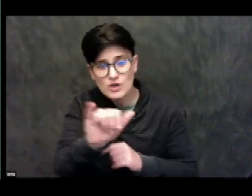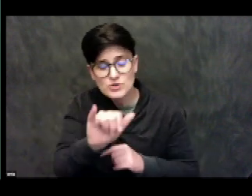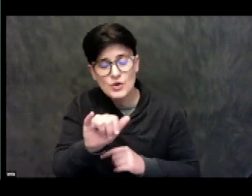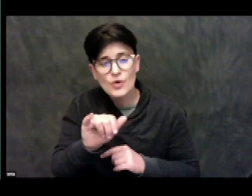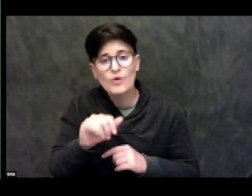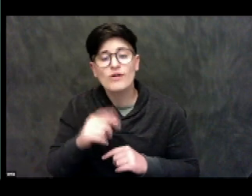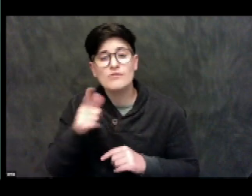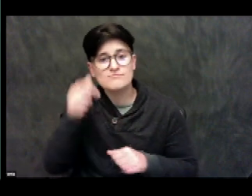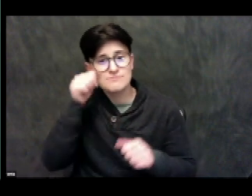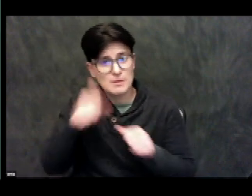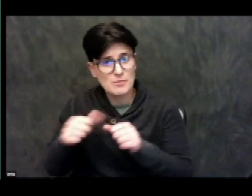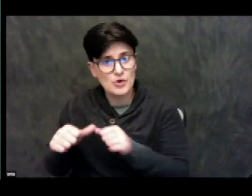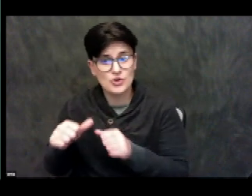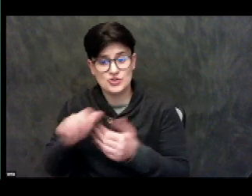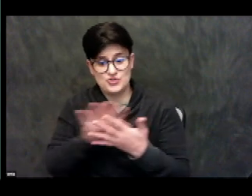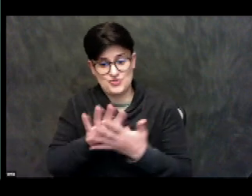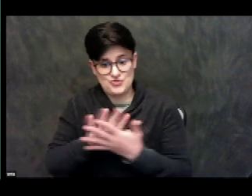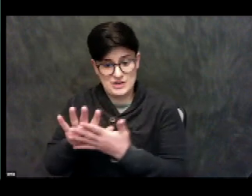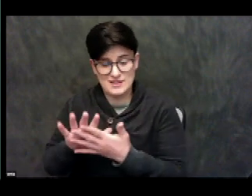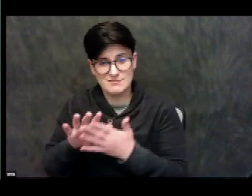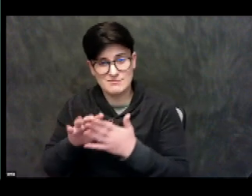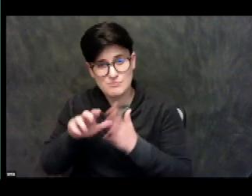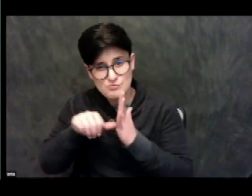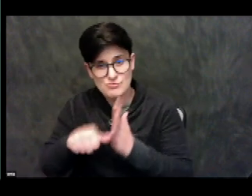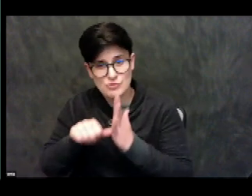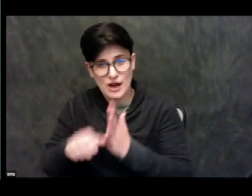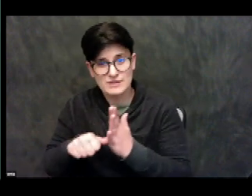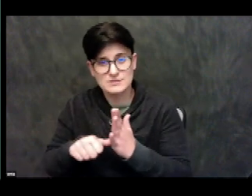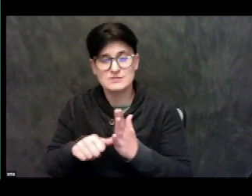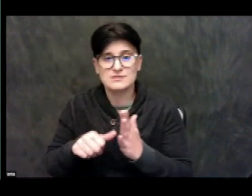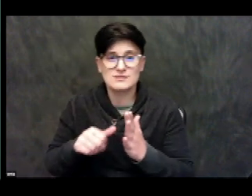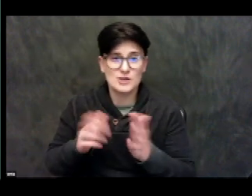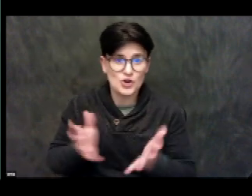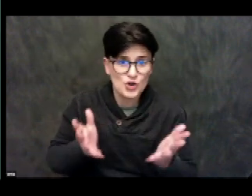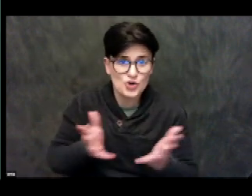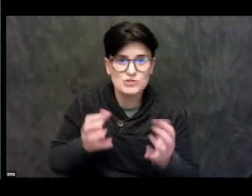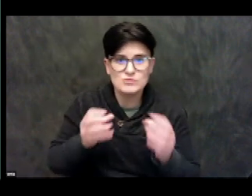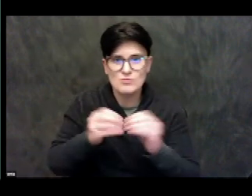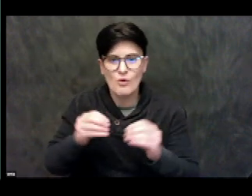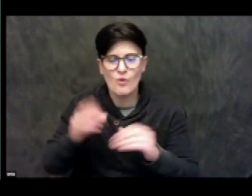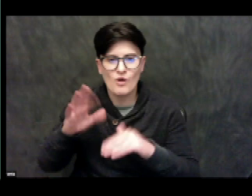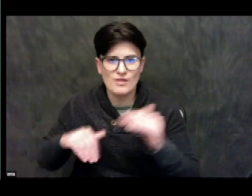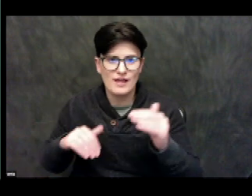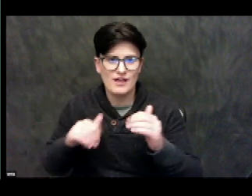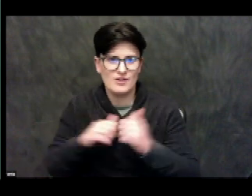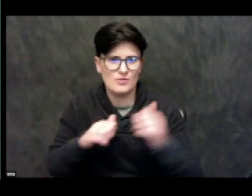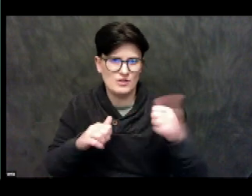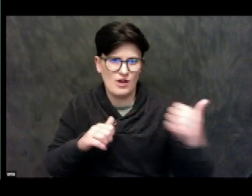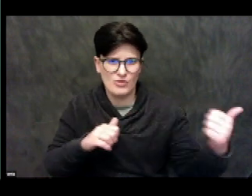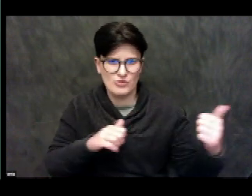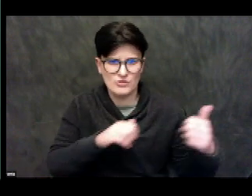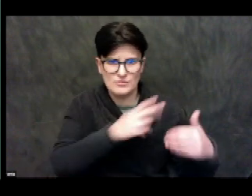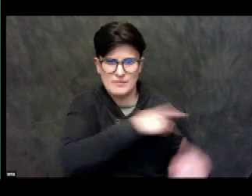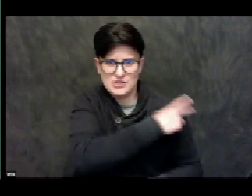encouraged a little bit more than it is for other patients, patients with disabilities, since this, if they can't understand the reason why,